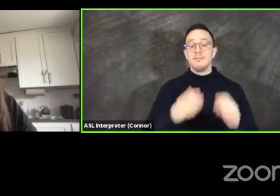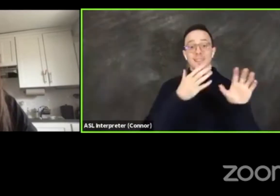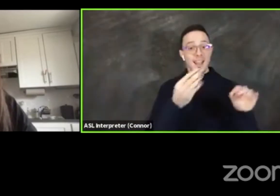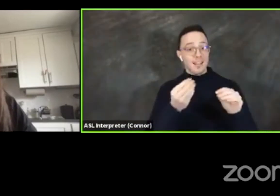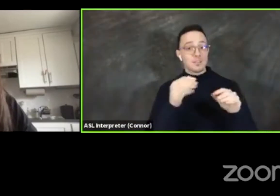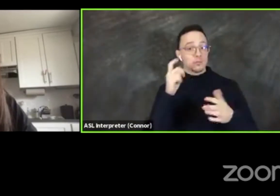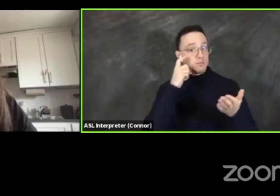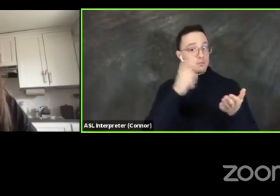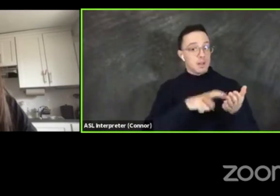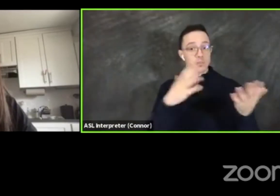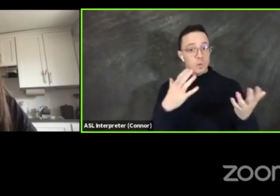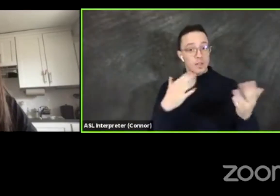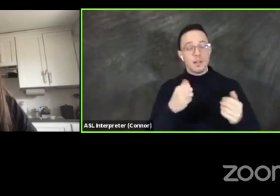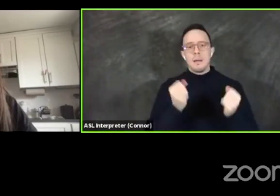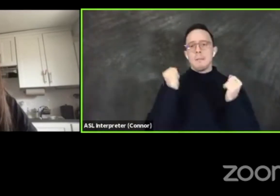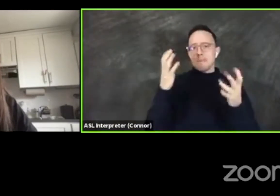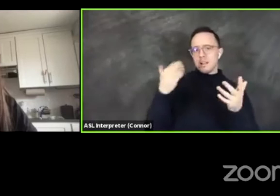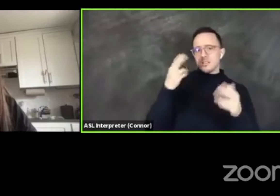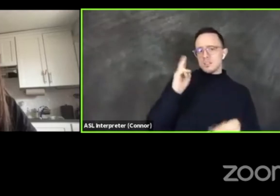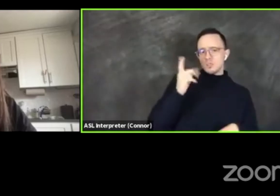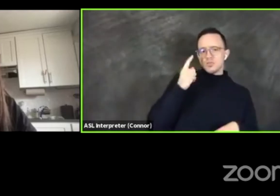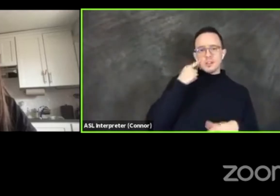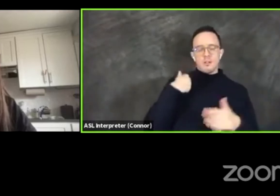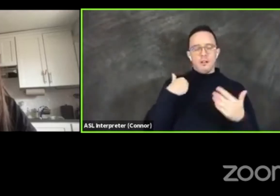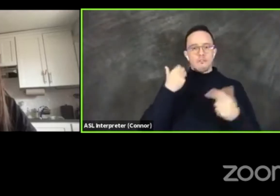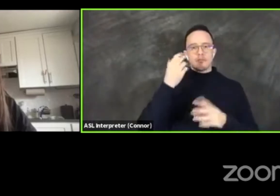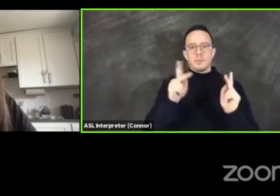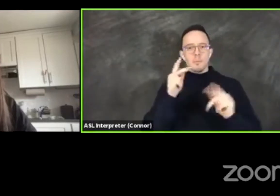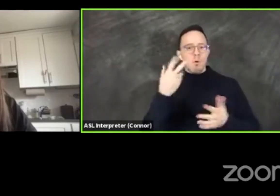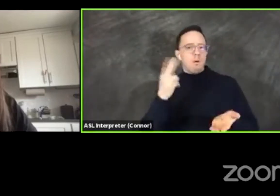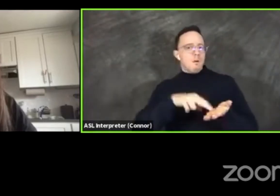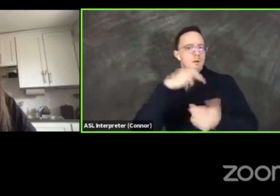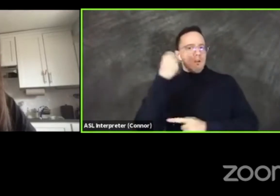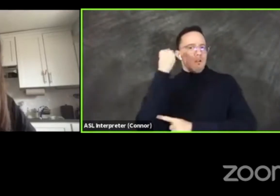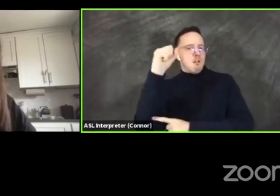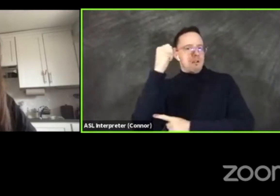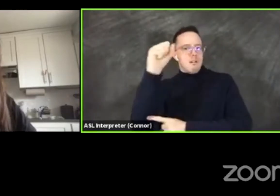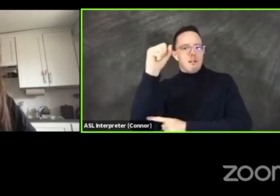BEHALF OF ALL INDIGENOUS AND FIRST NATIONS PEOPLES ON TURTLE ISLAND THAT HAVE LED TO